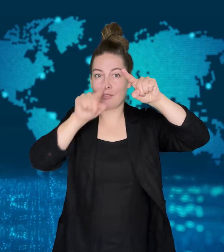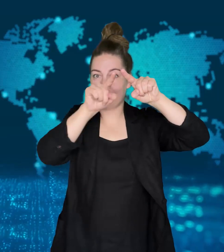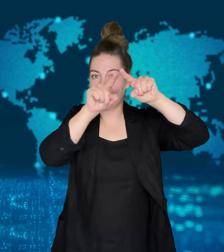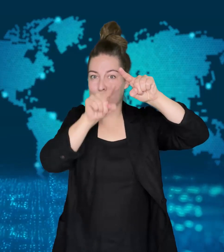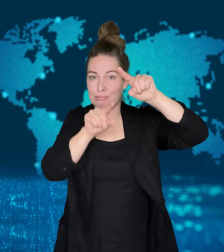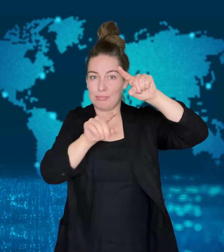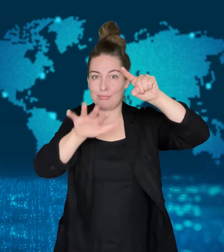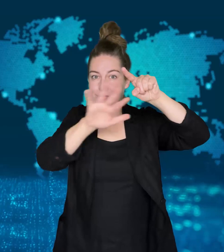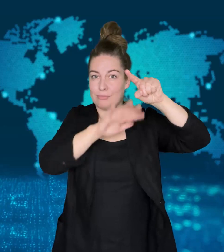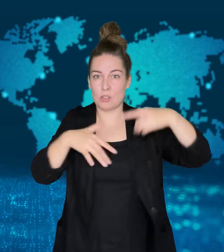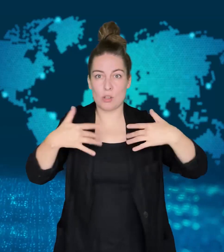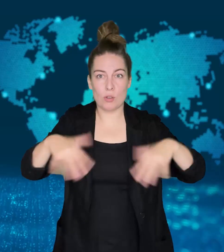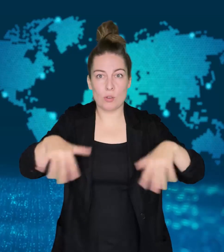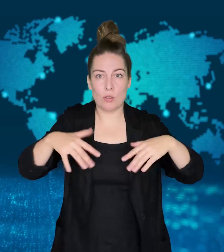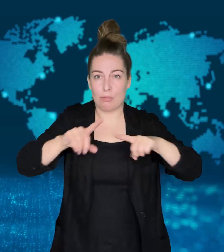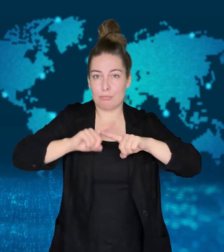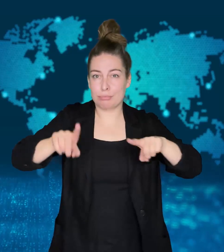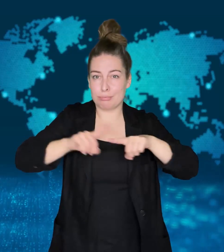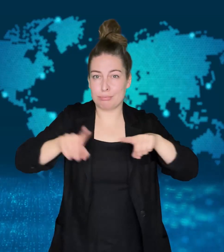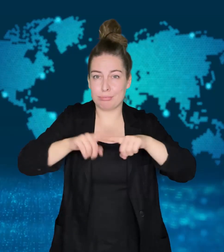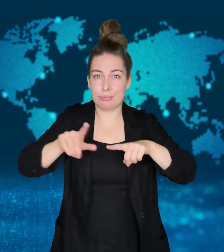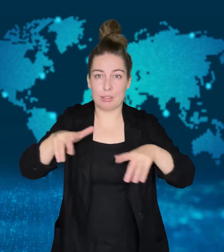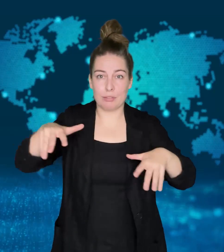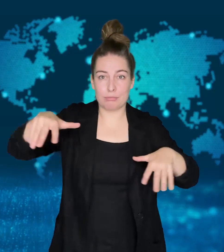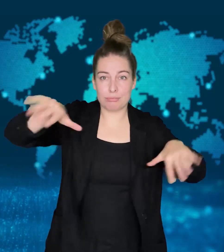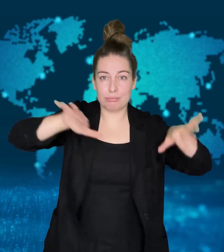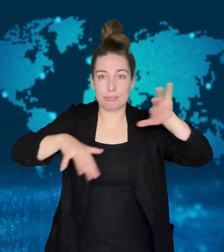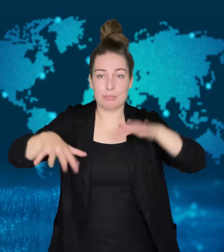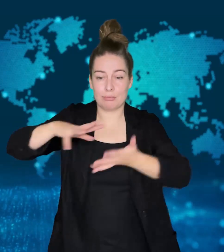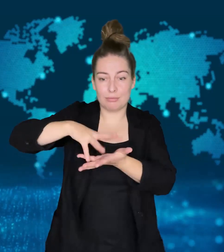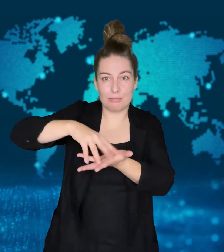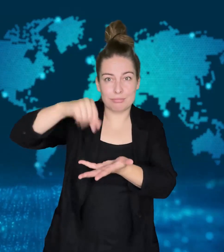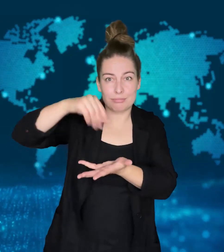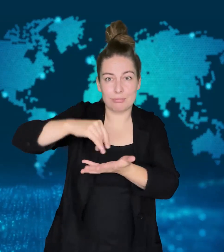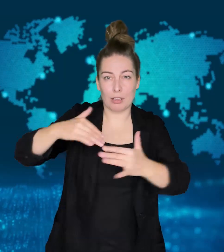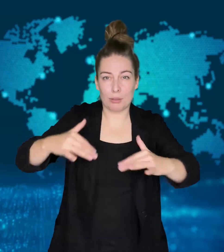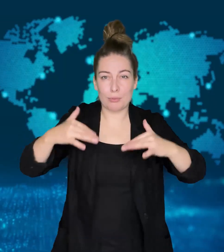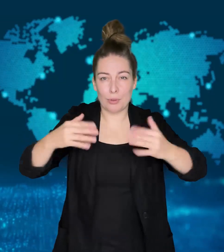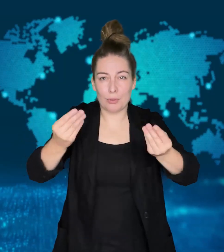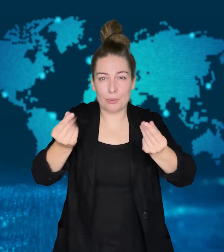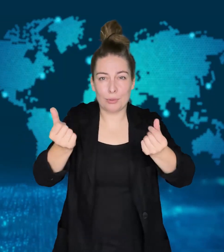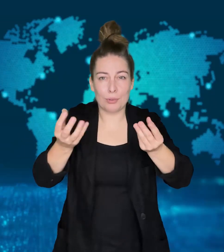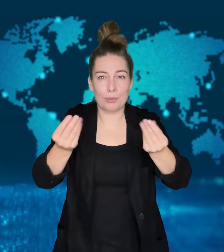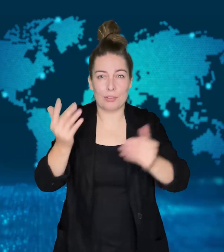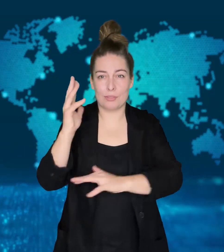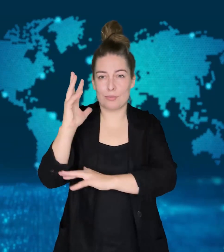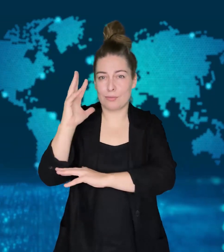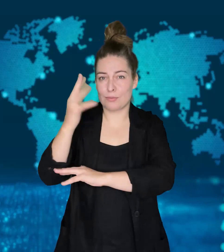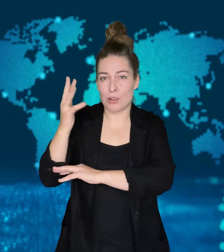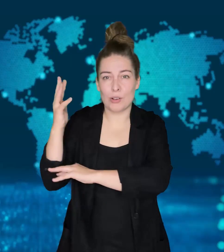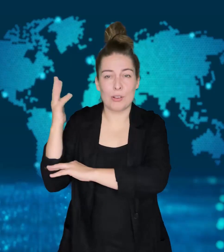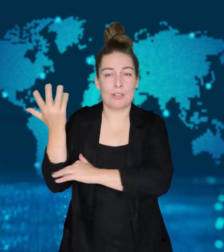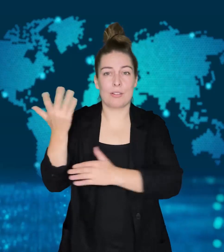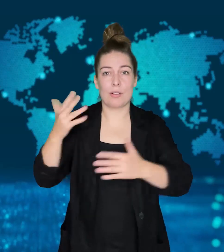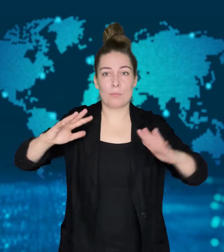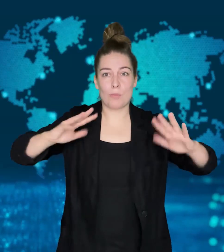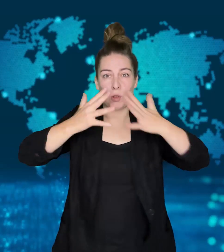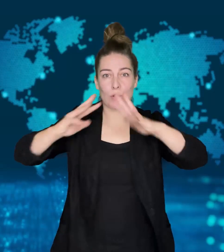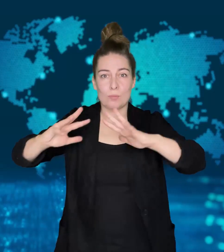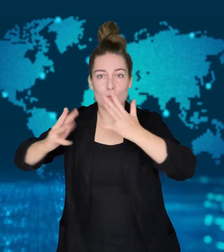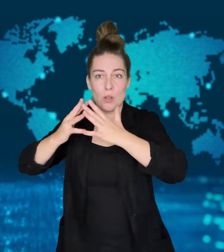It successfully traveled through the loose desert sand of